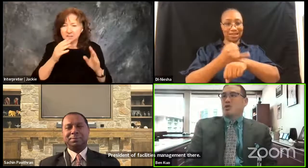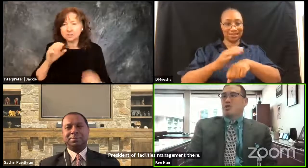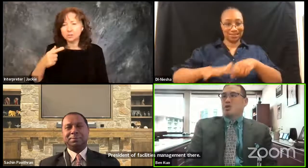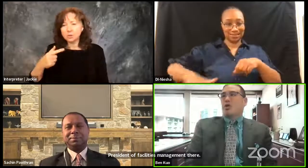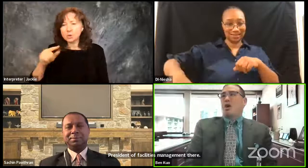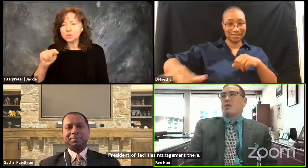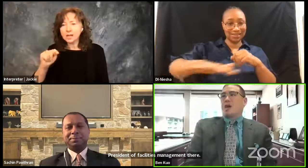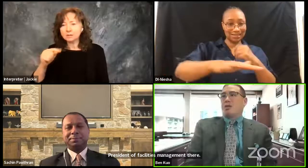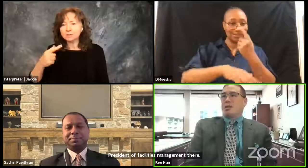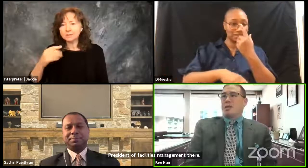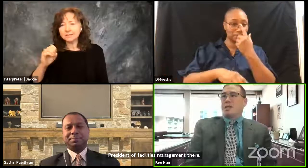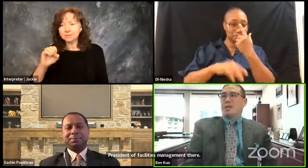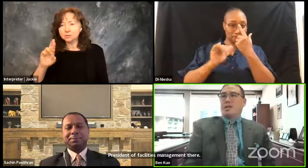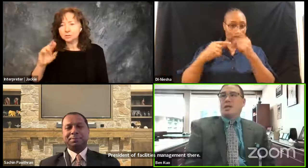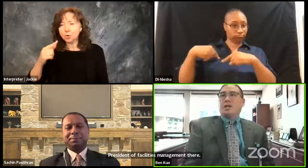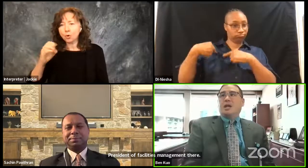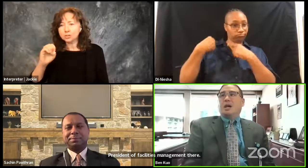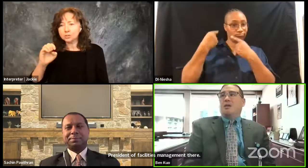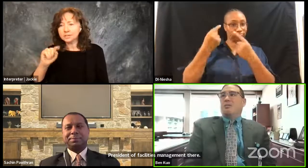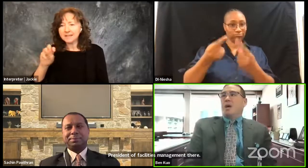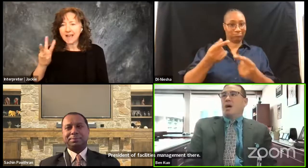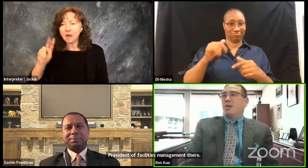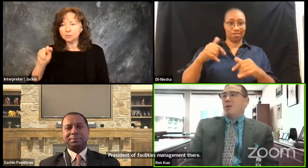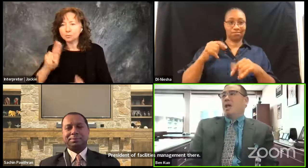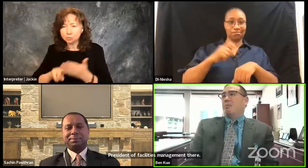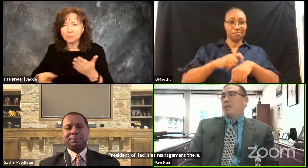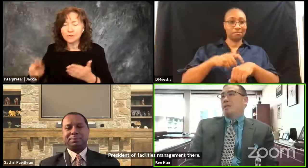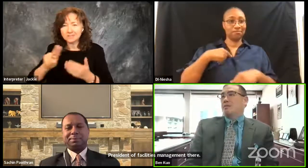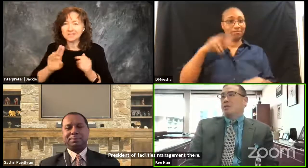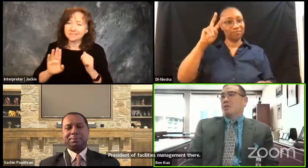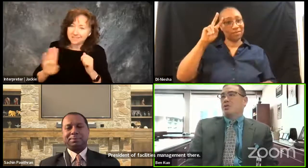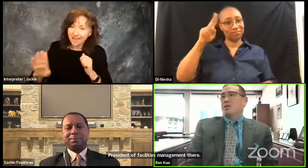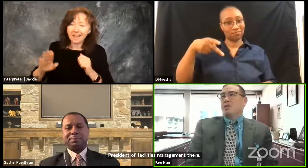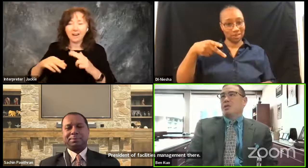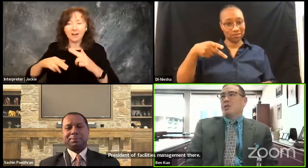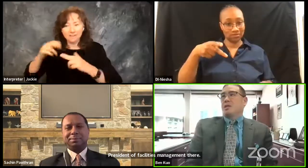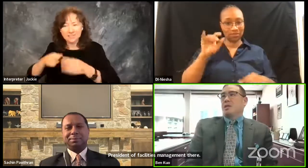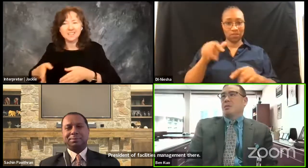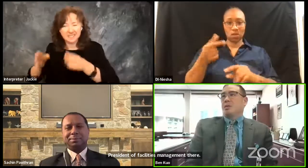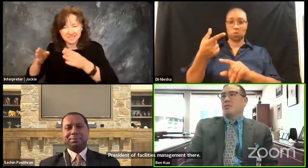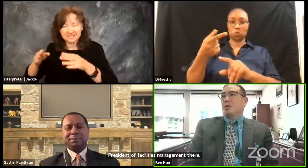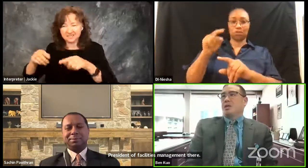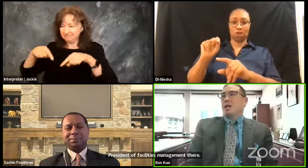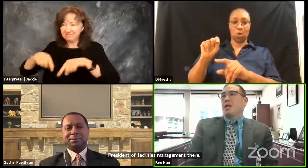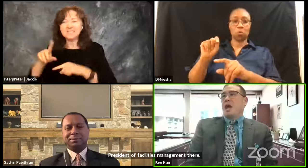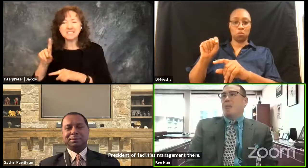So just across town here in D.C. running basically the facility services and leading both the